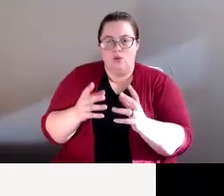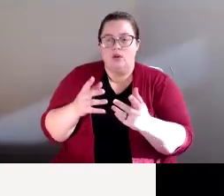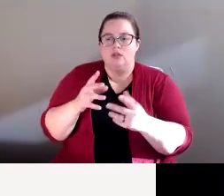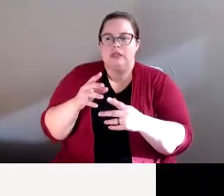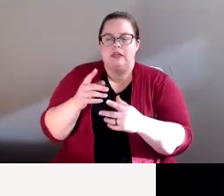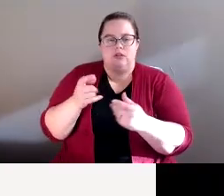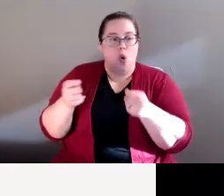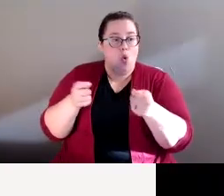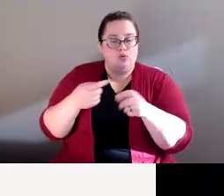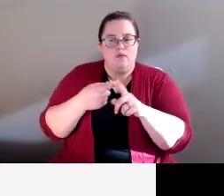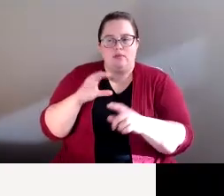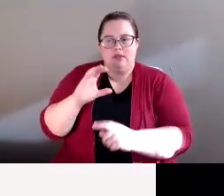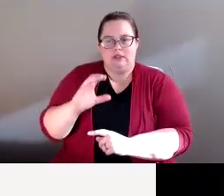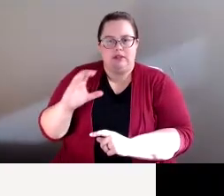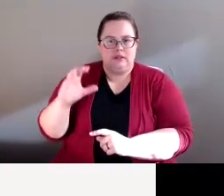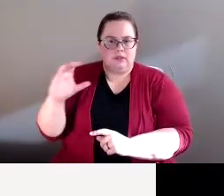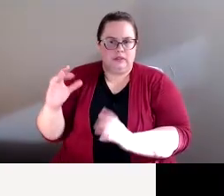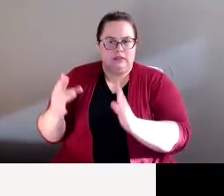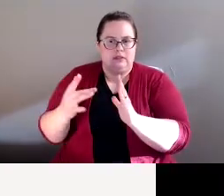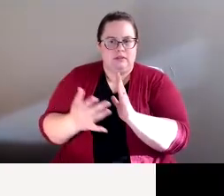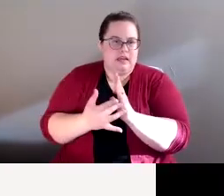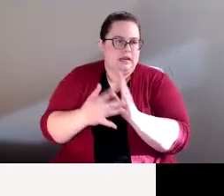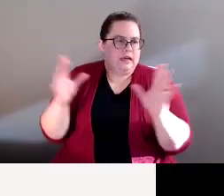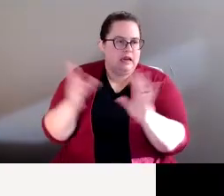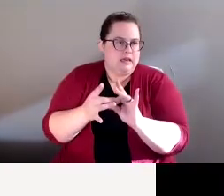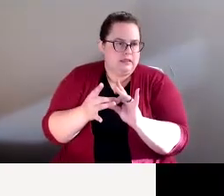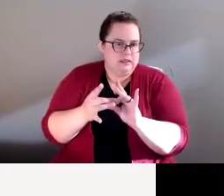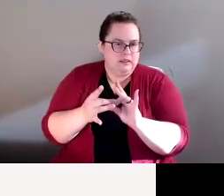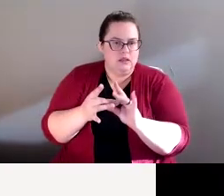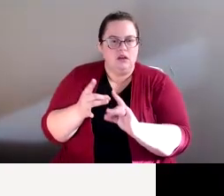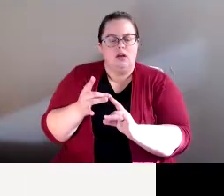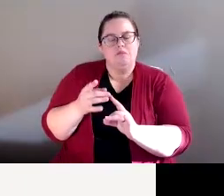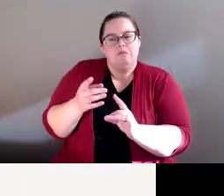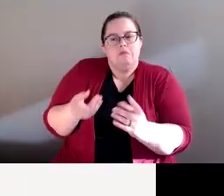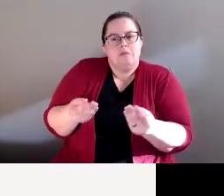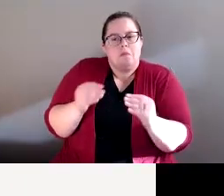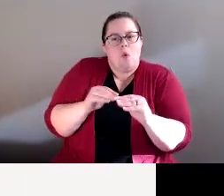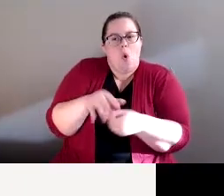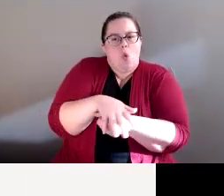And so this one is more local for, I mean, more local for us as community colleges,